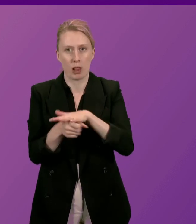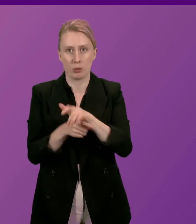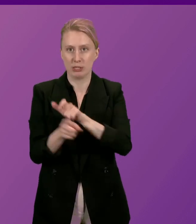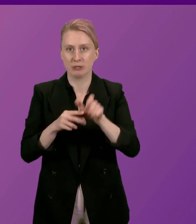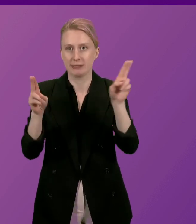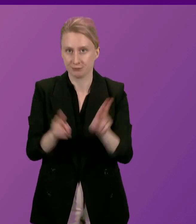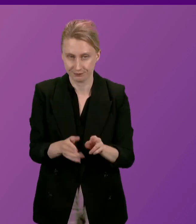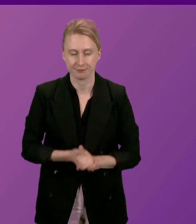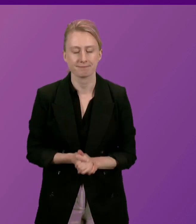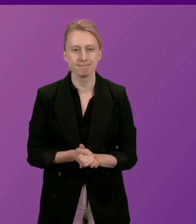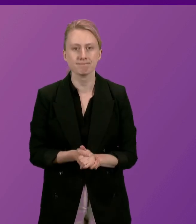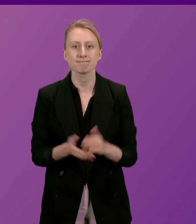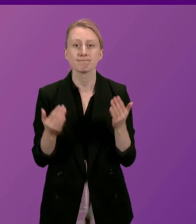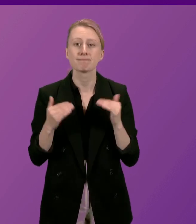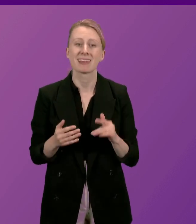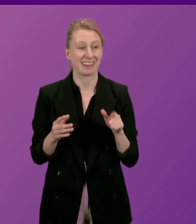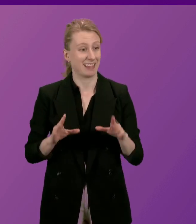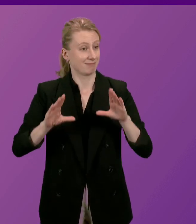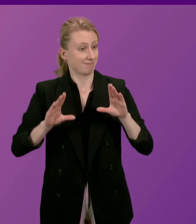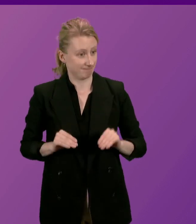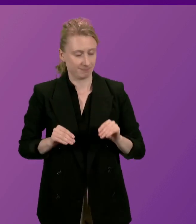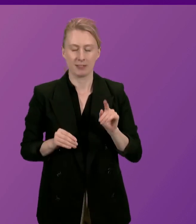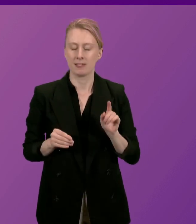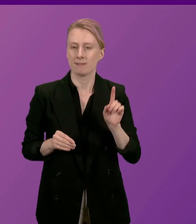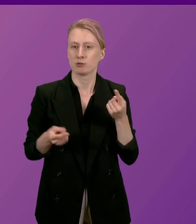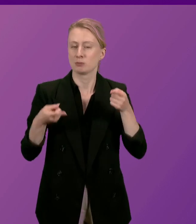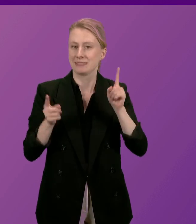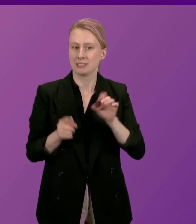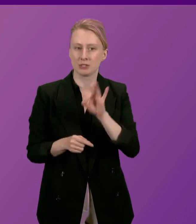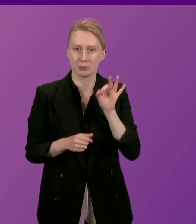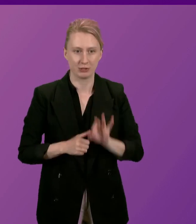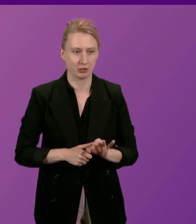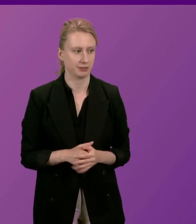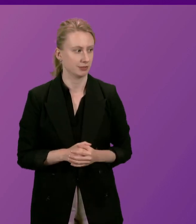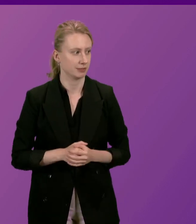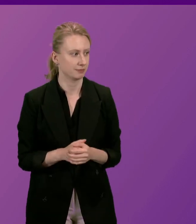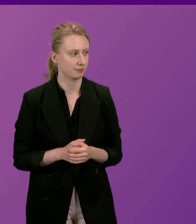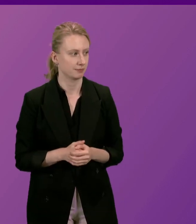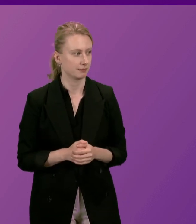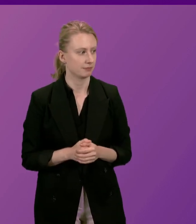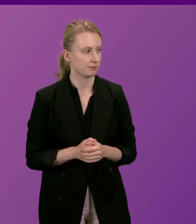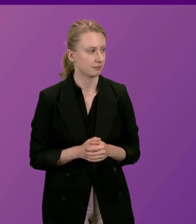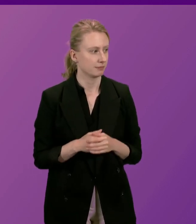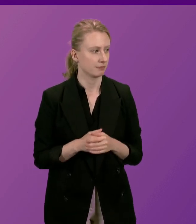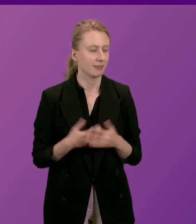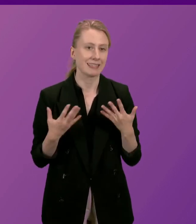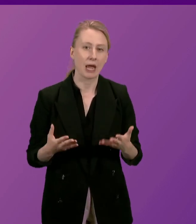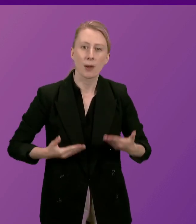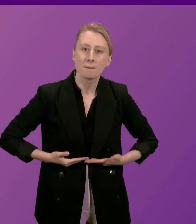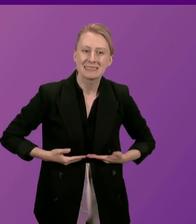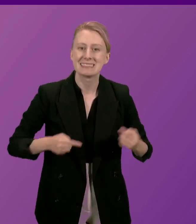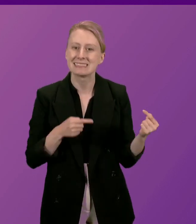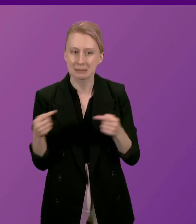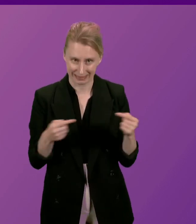That concludes First Minister’s question time. There will be a